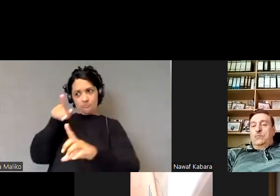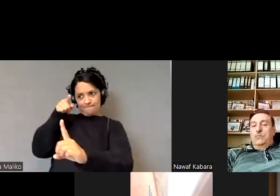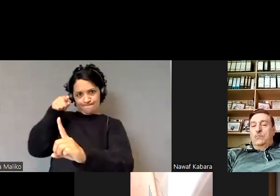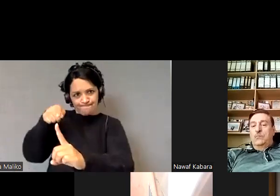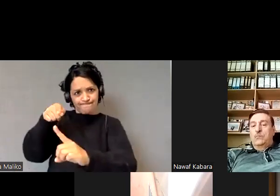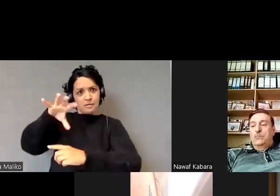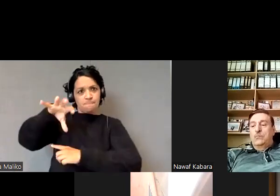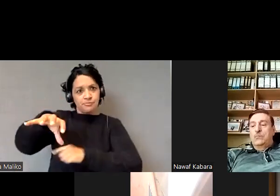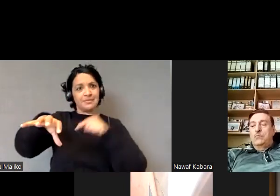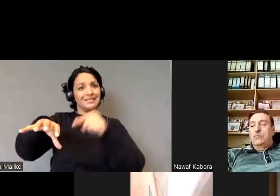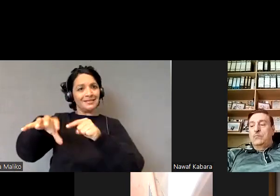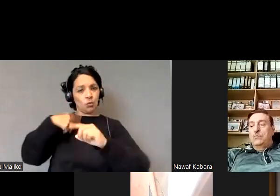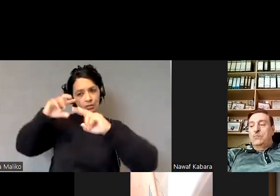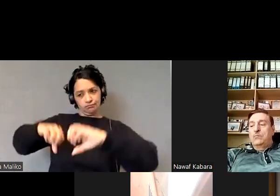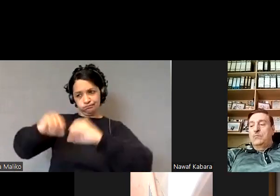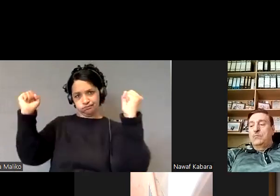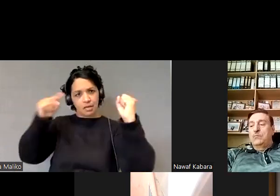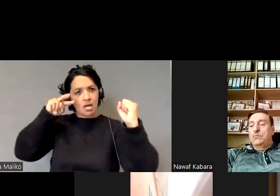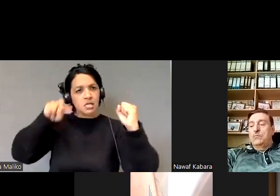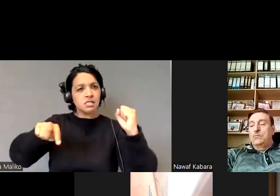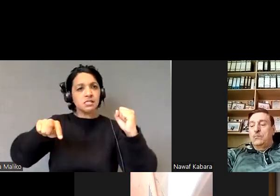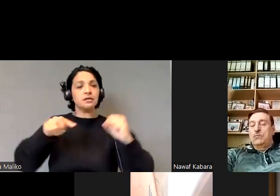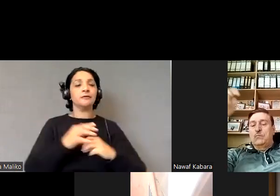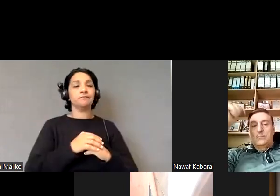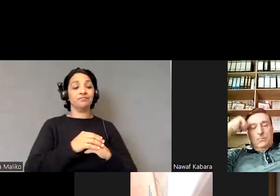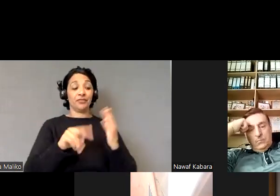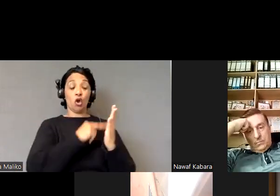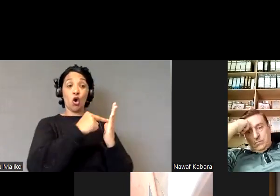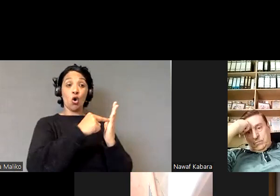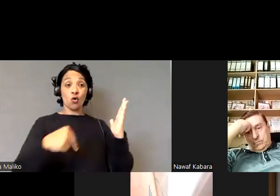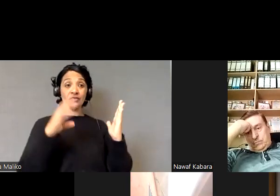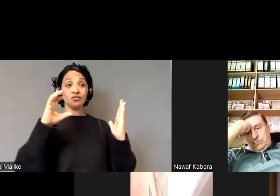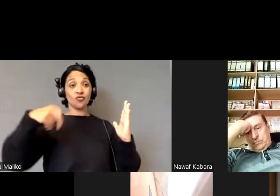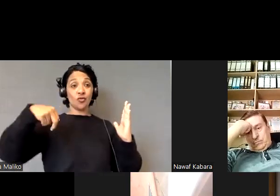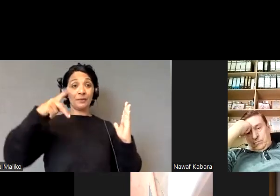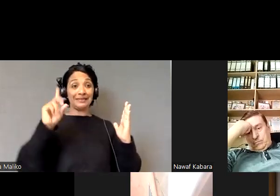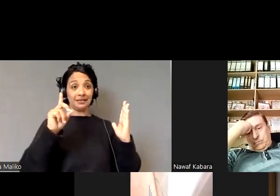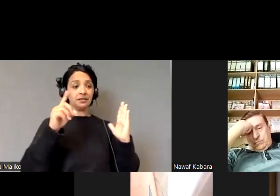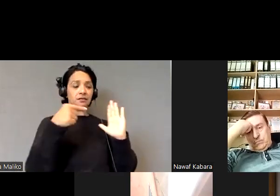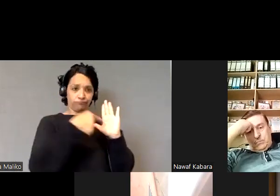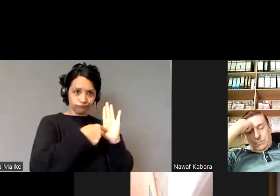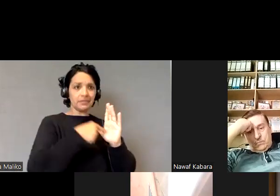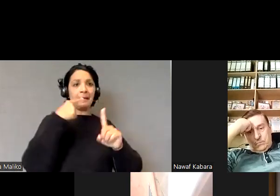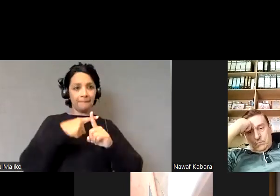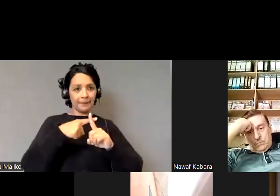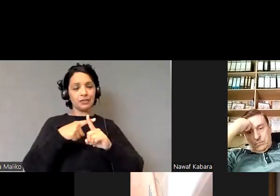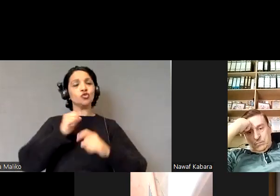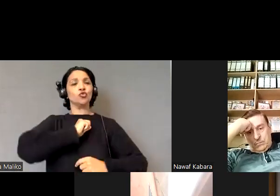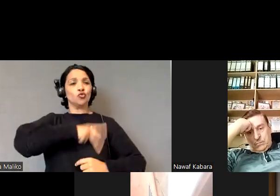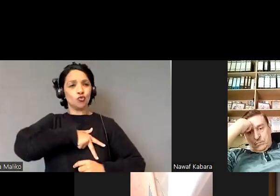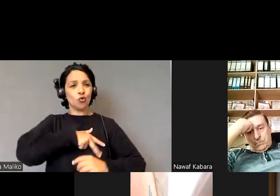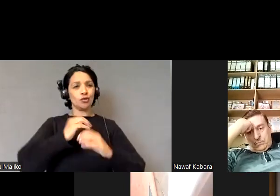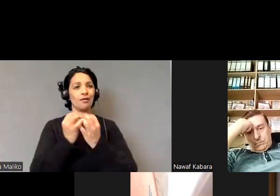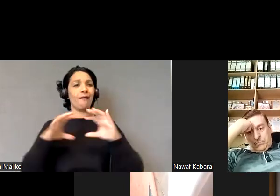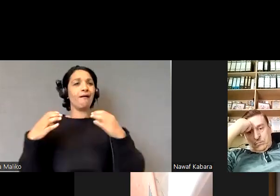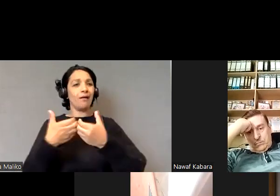There is an obligation on CRPD Paragraph 6 of security kunl resolution 2475 to include